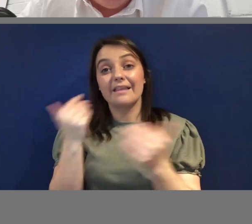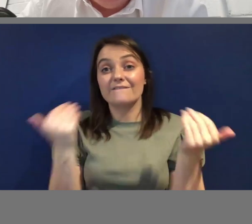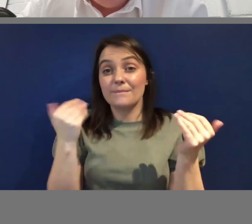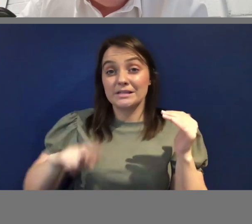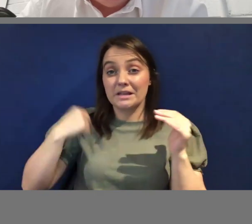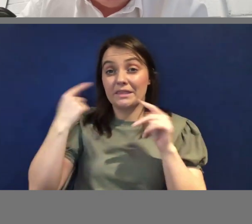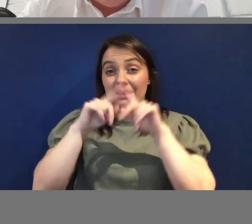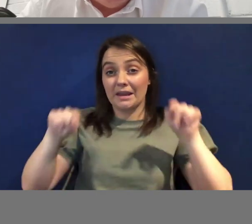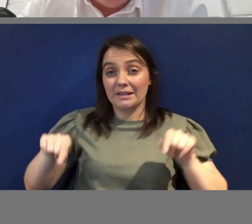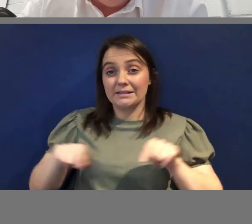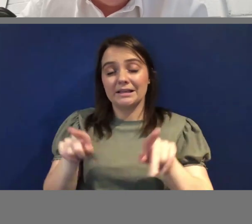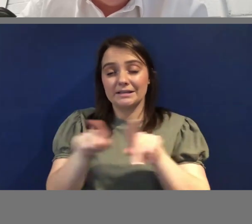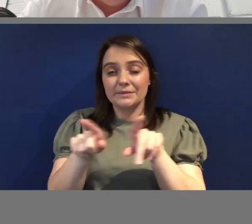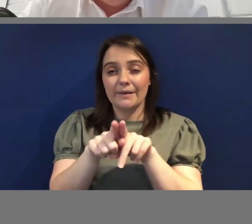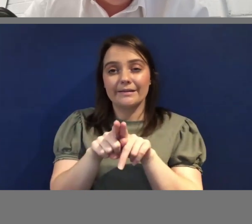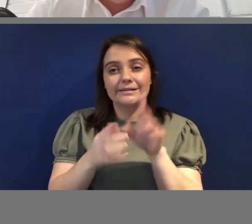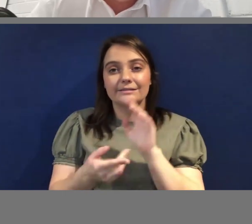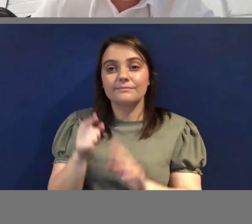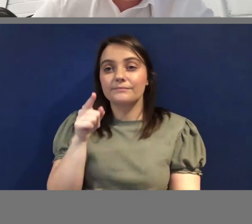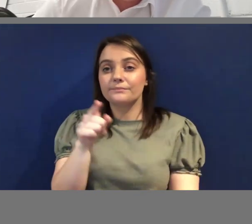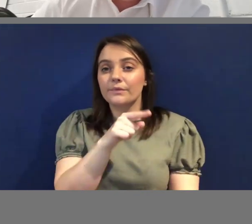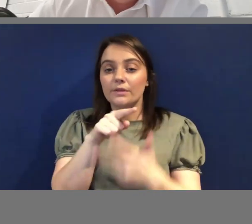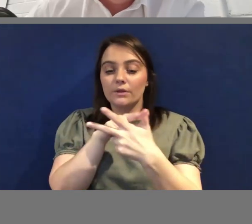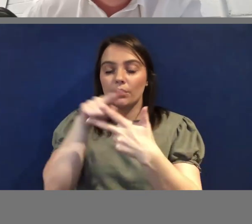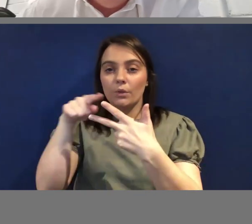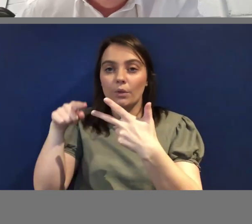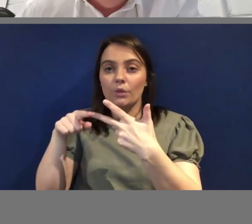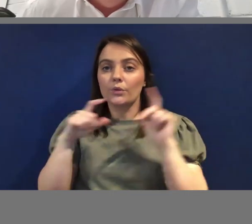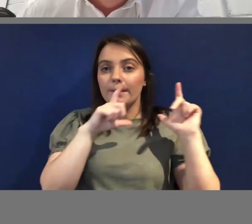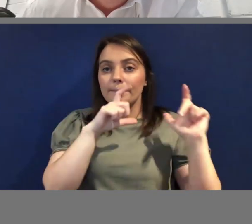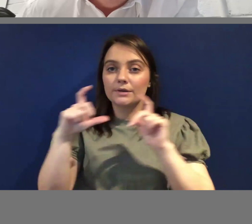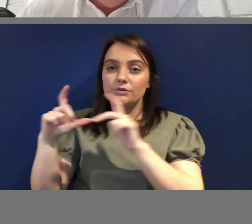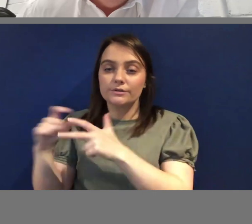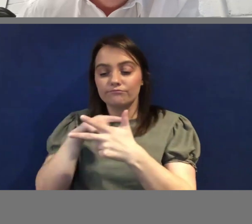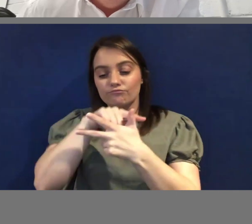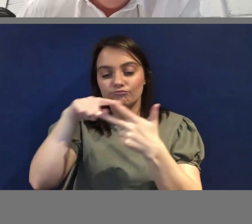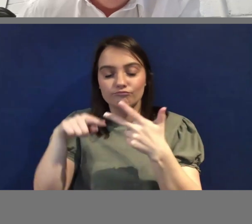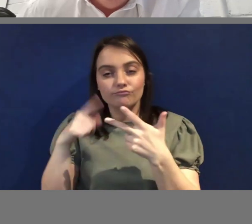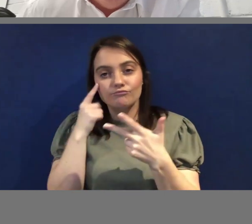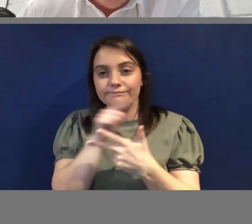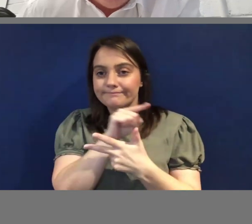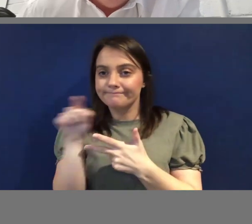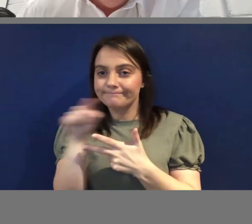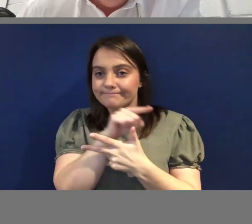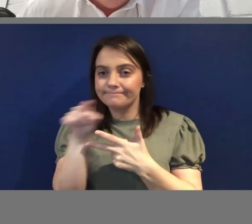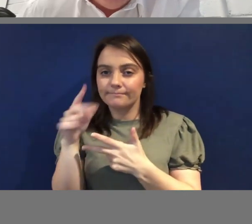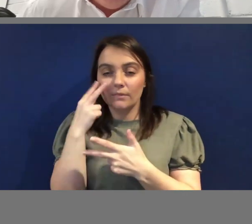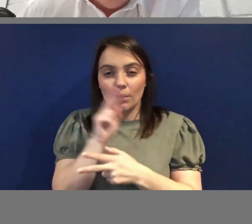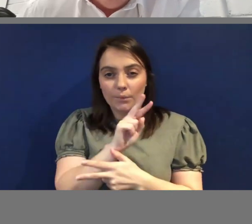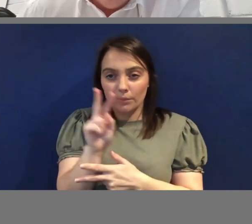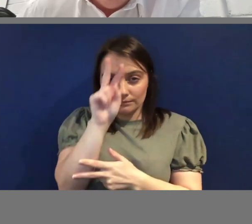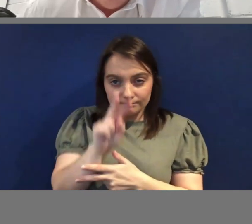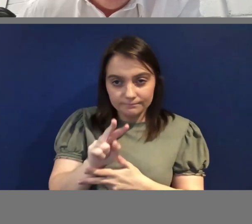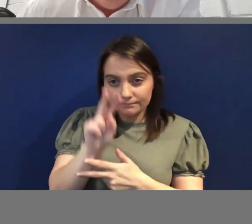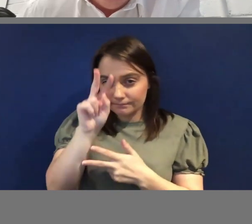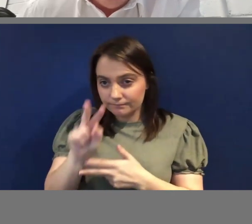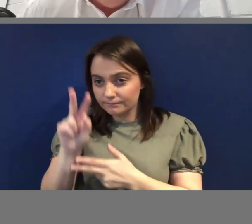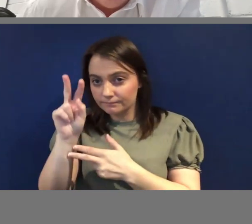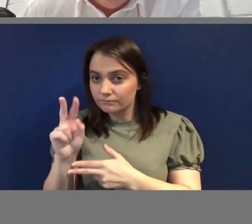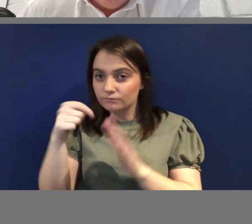well so what I want you to do is take a look at the three images on the screen and identify what